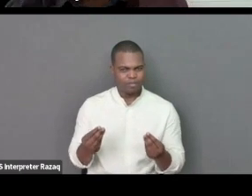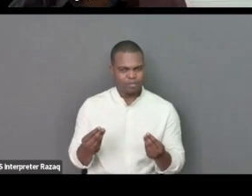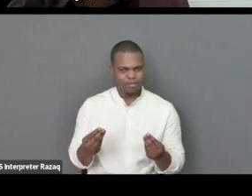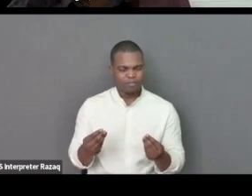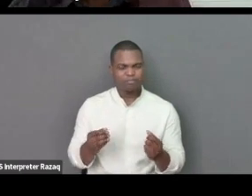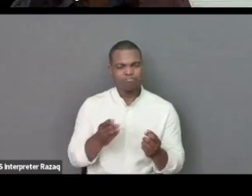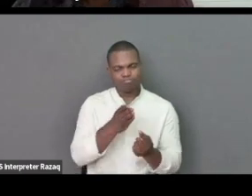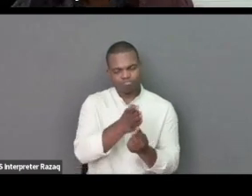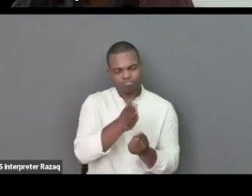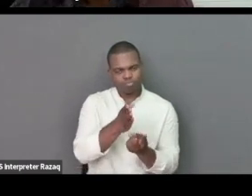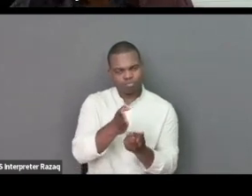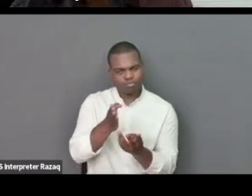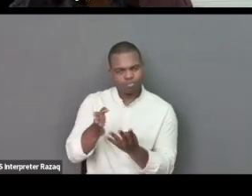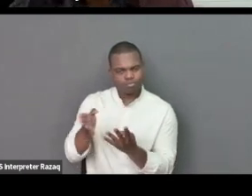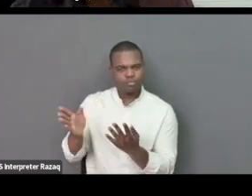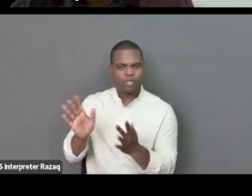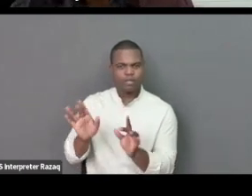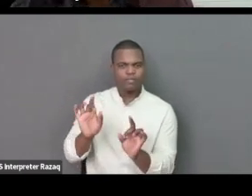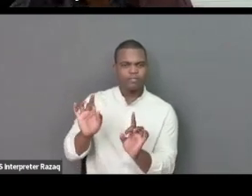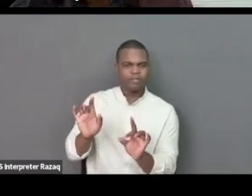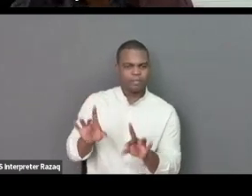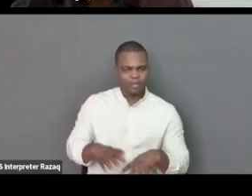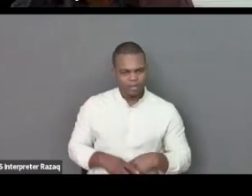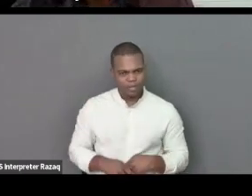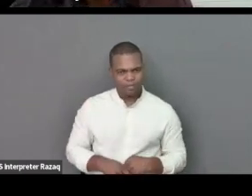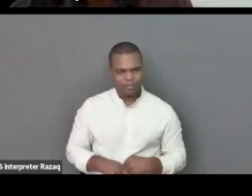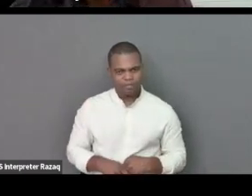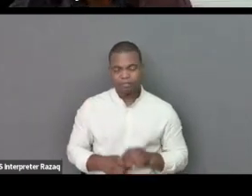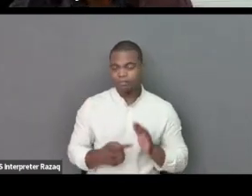is when the accessibility statement is not -- or the feedback